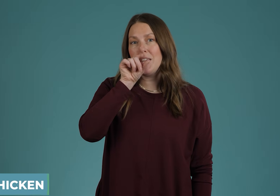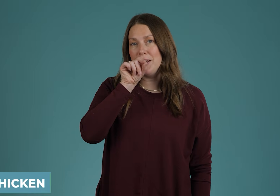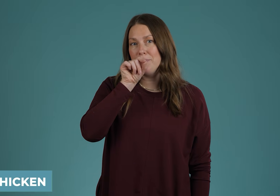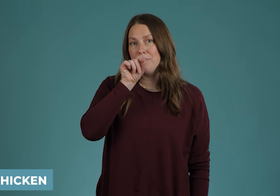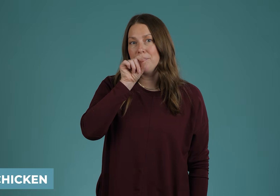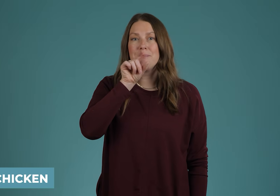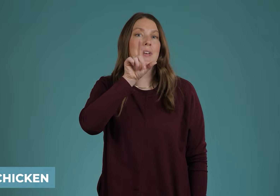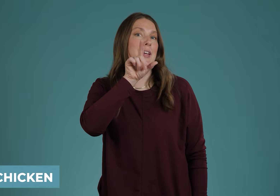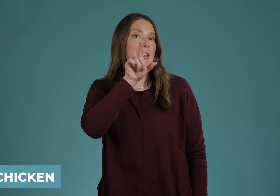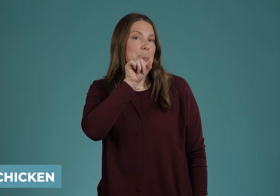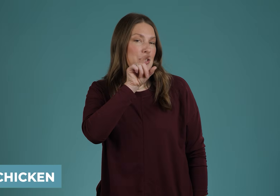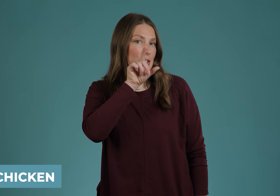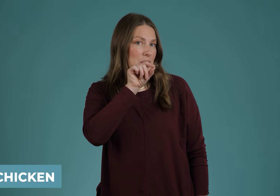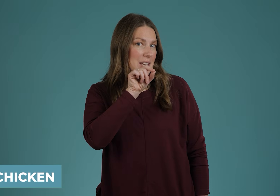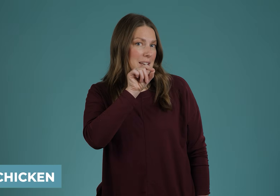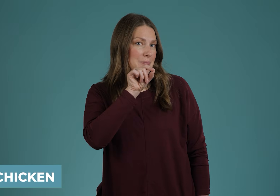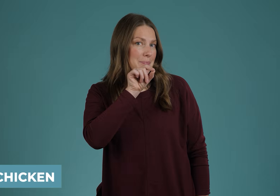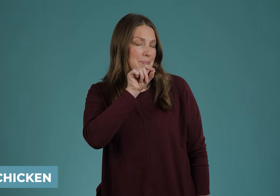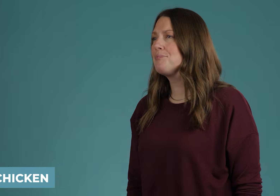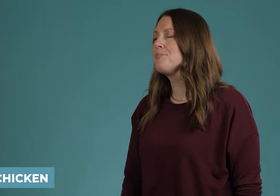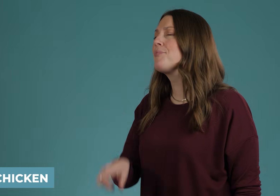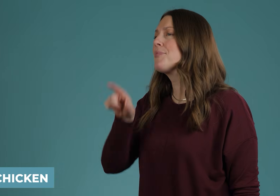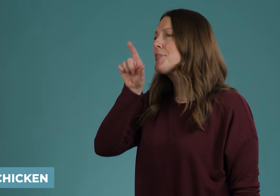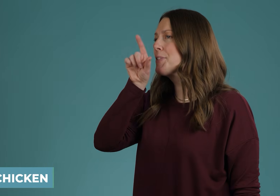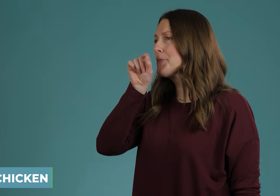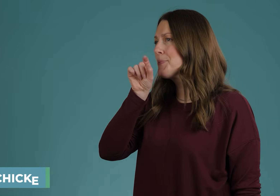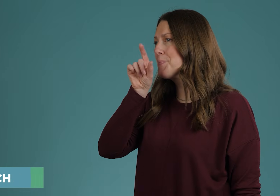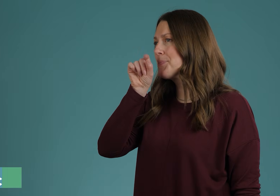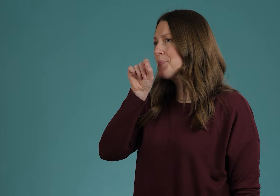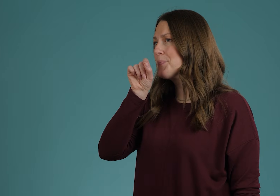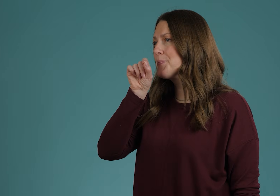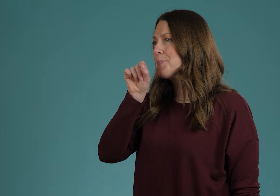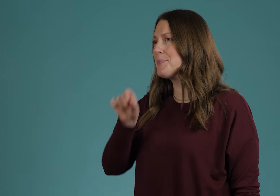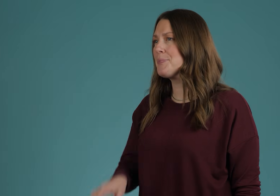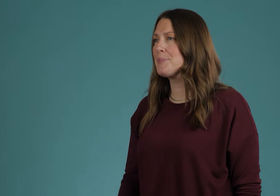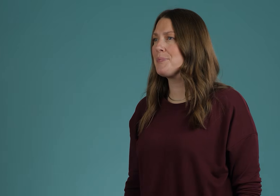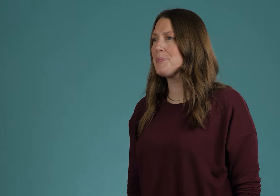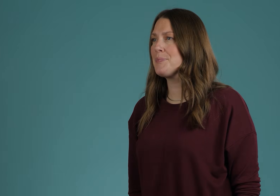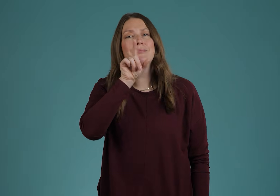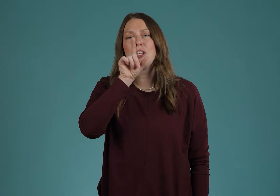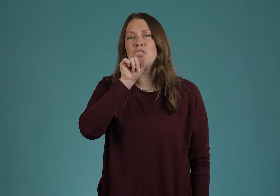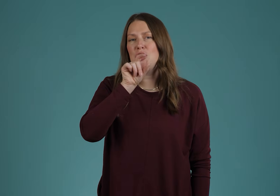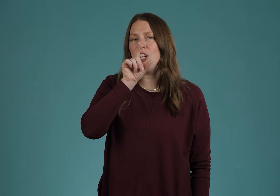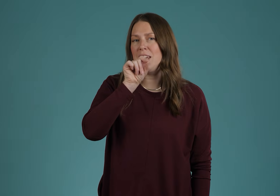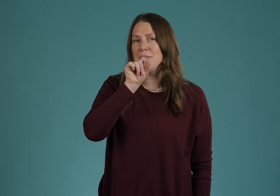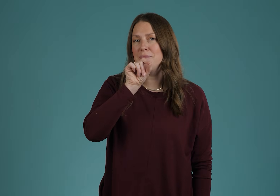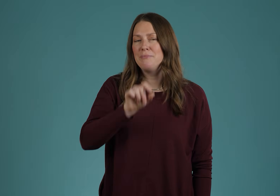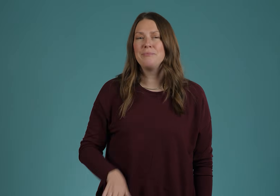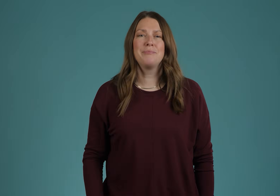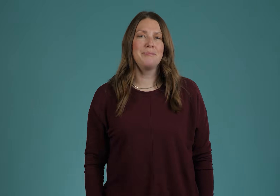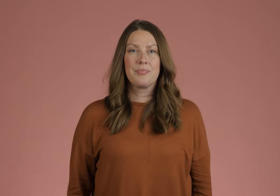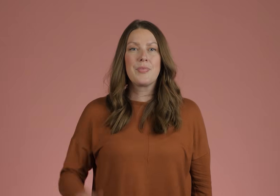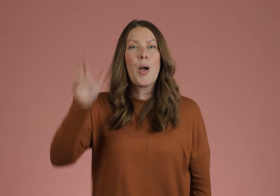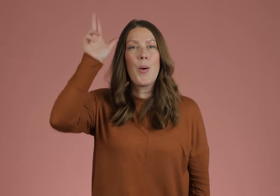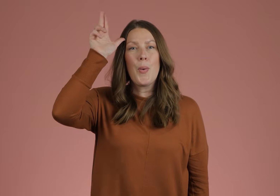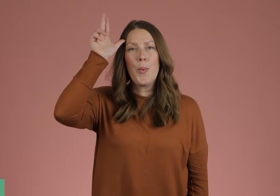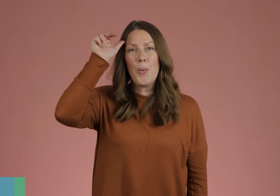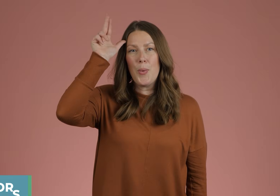Chicken. Chicken. It's just like the sign for